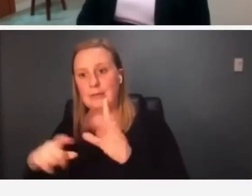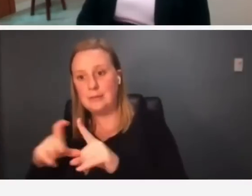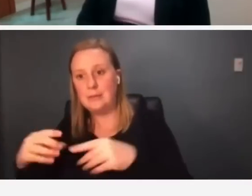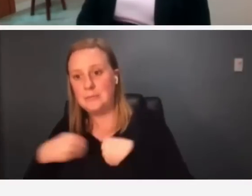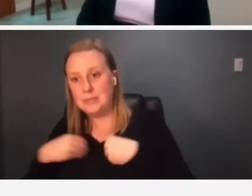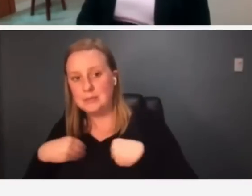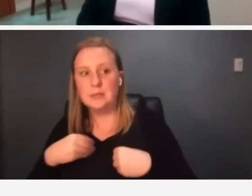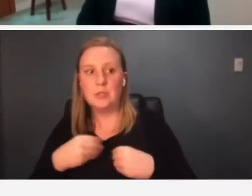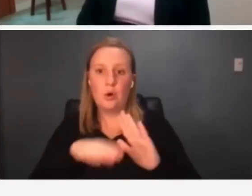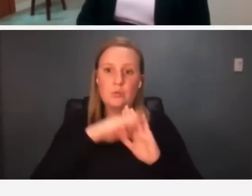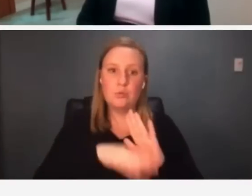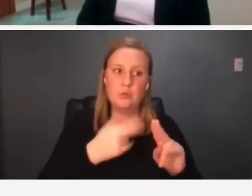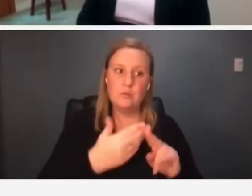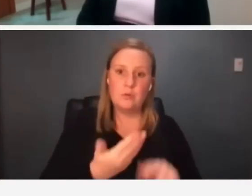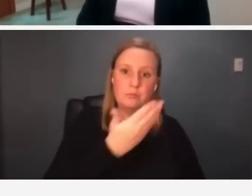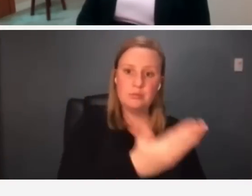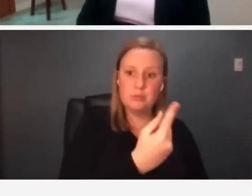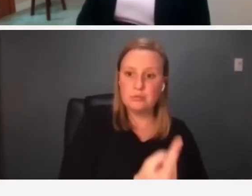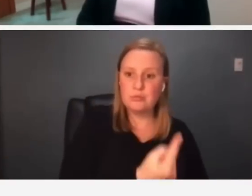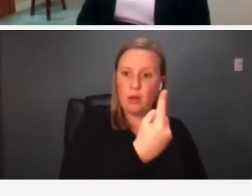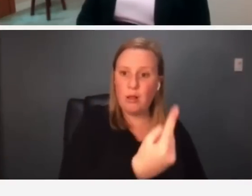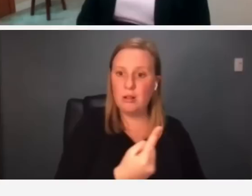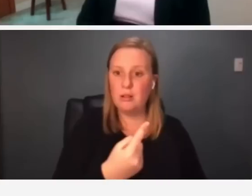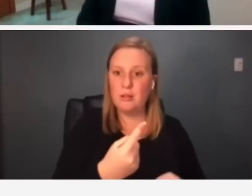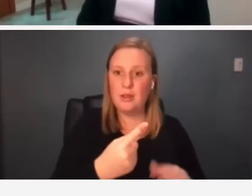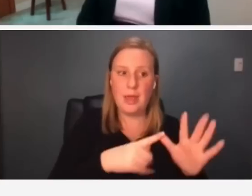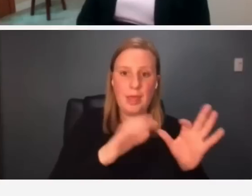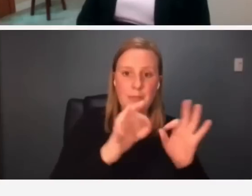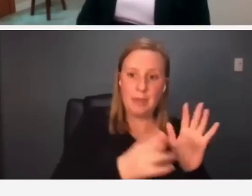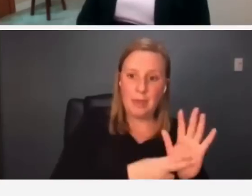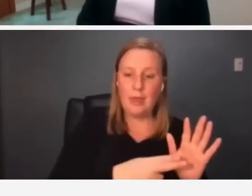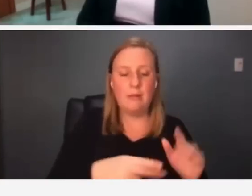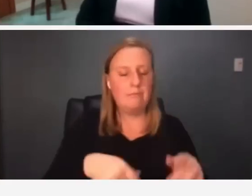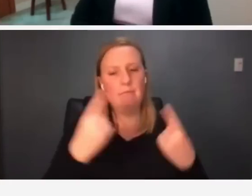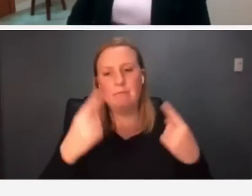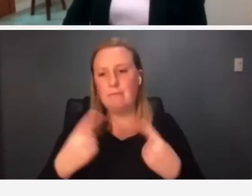But that might be more a question I guess - sorry to throw Mel to this question, but in terms of our